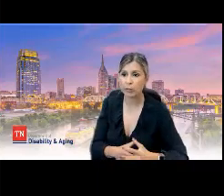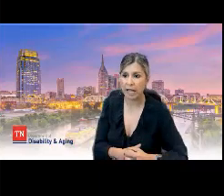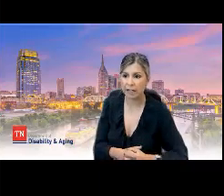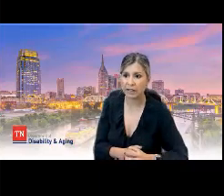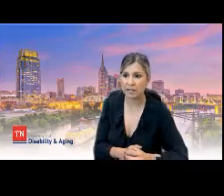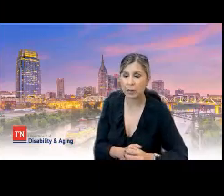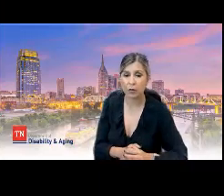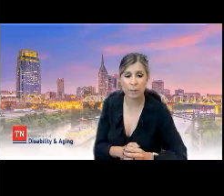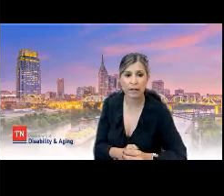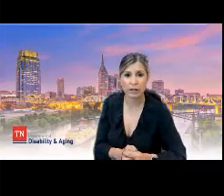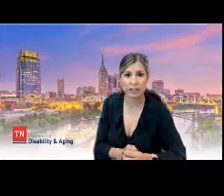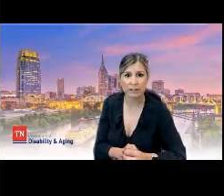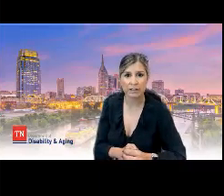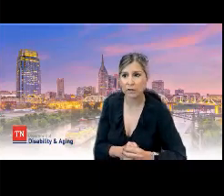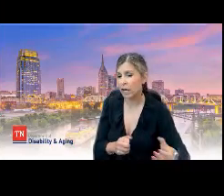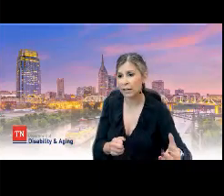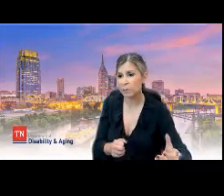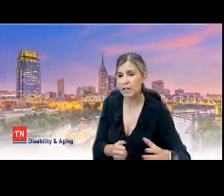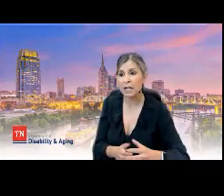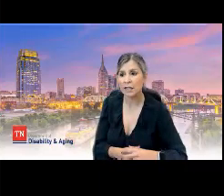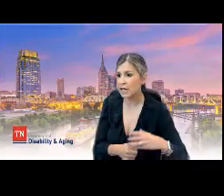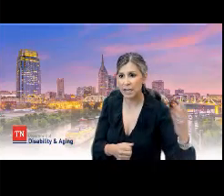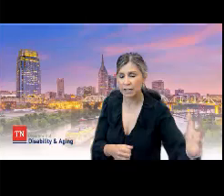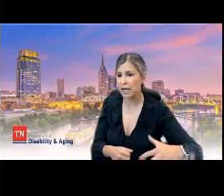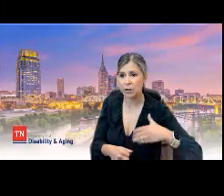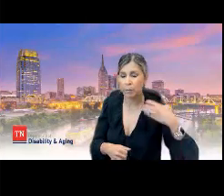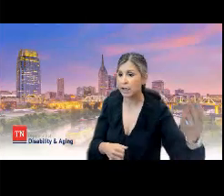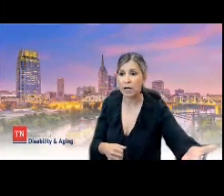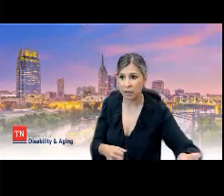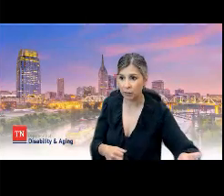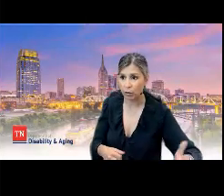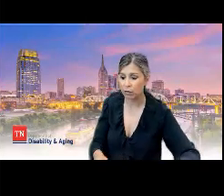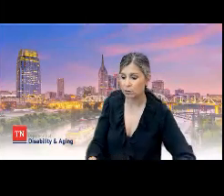access some of those medically necessary items that Tenncare might not cover.